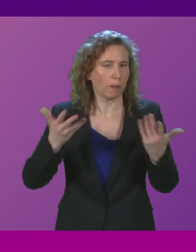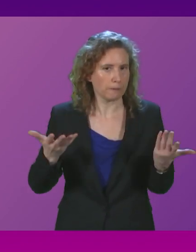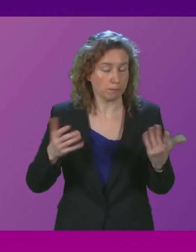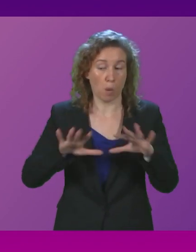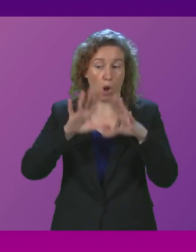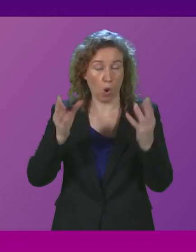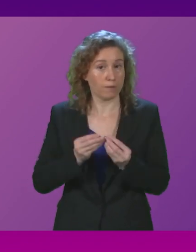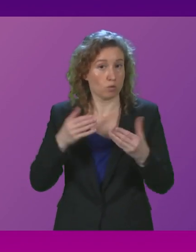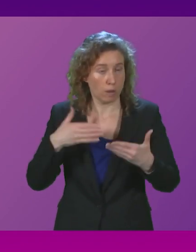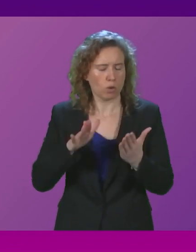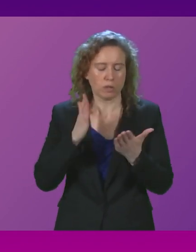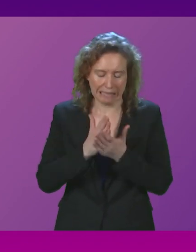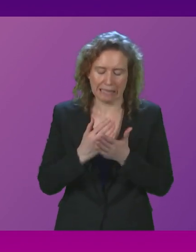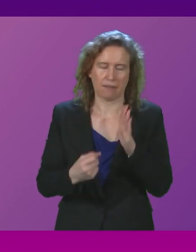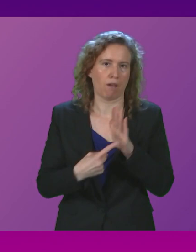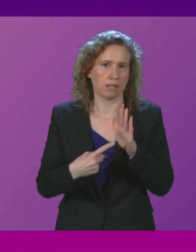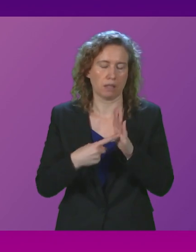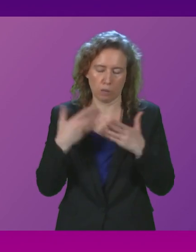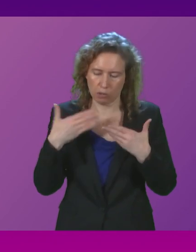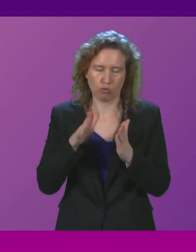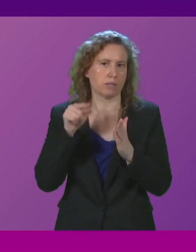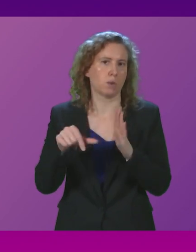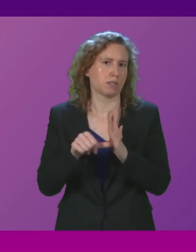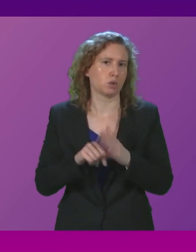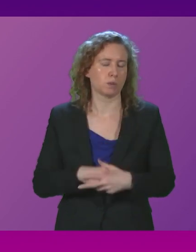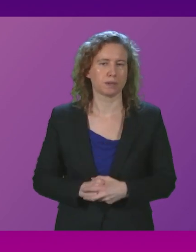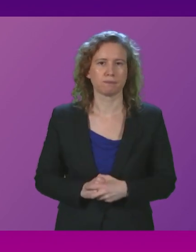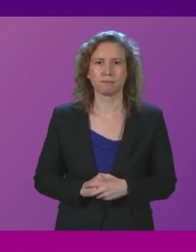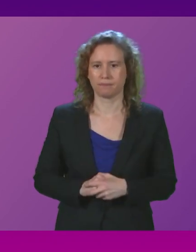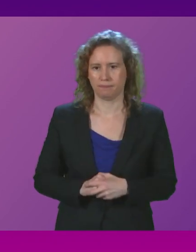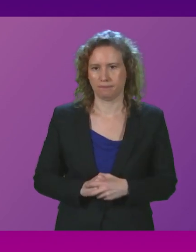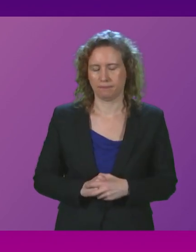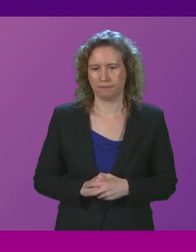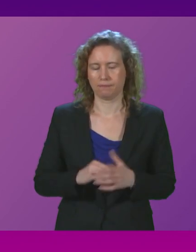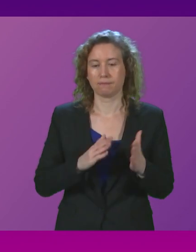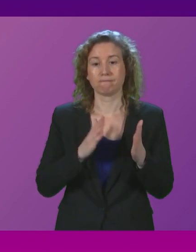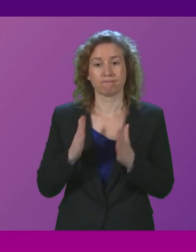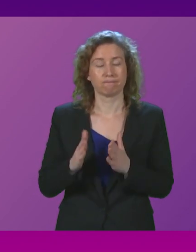approach, it is vital that we address those appropriately.